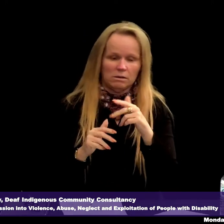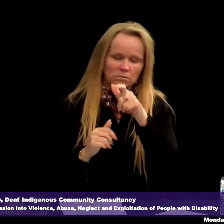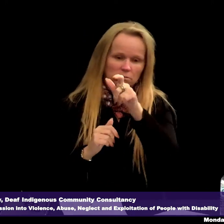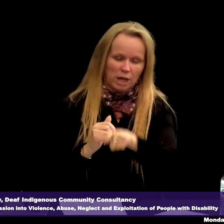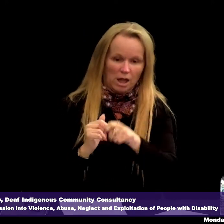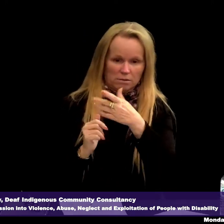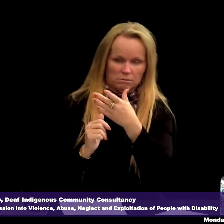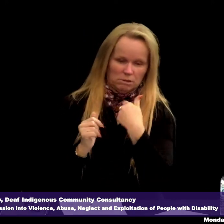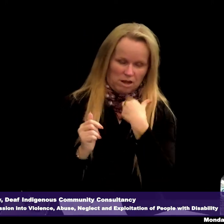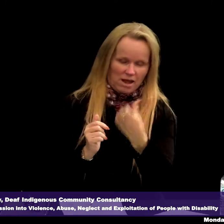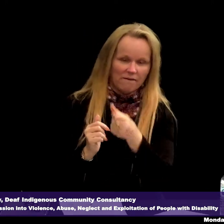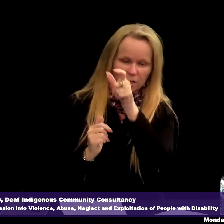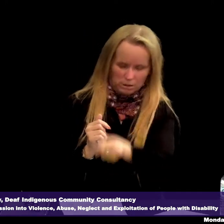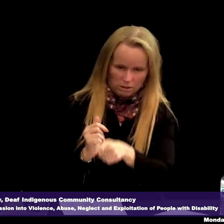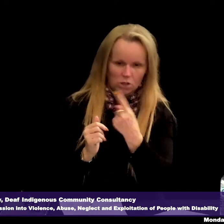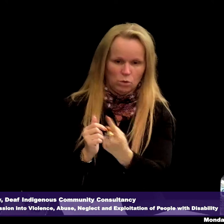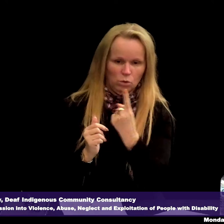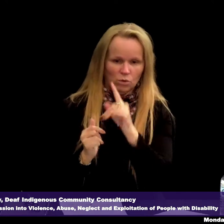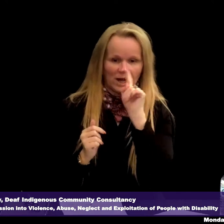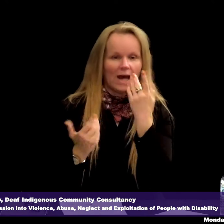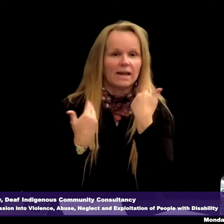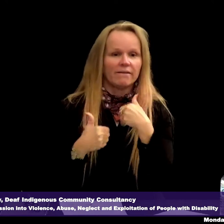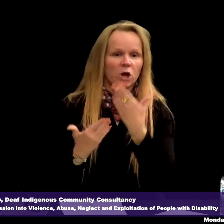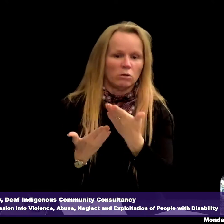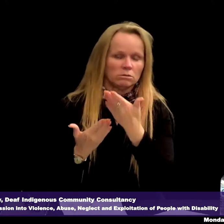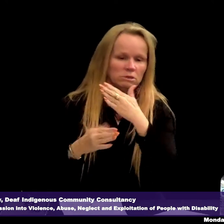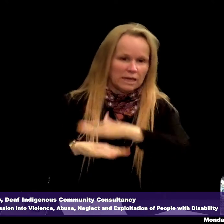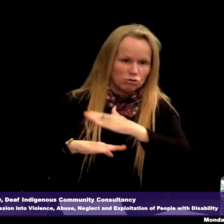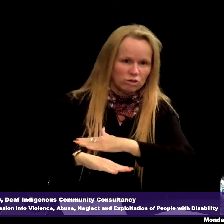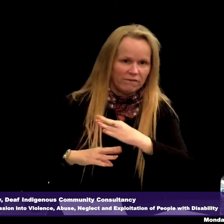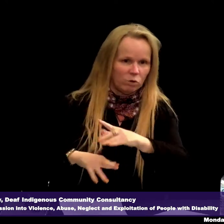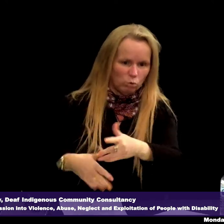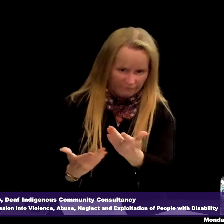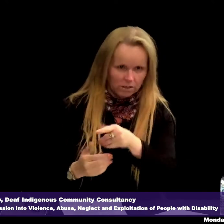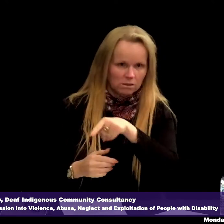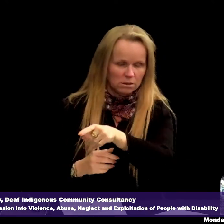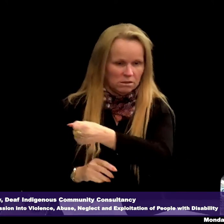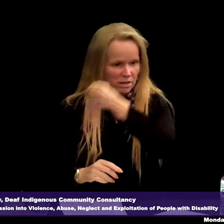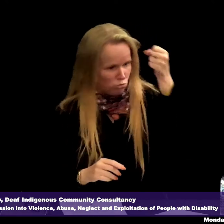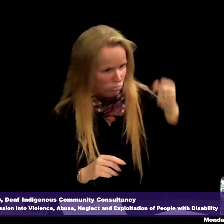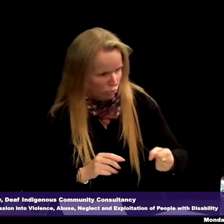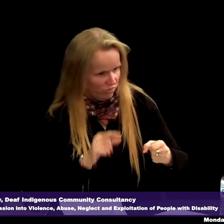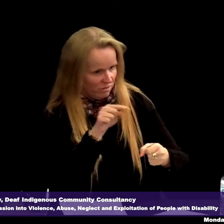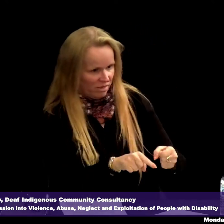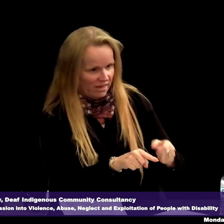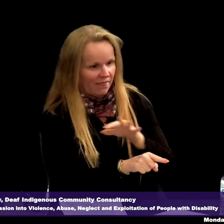people or clients who aren't able to live on country for whatever reason are then removed